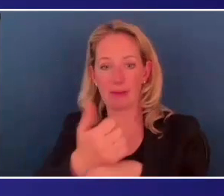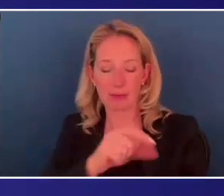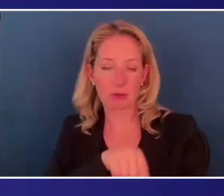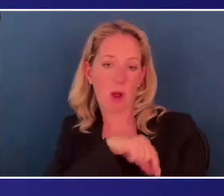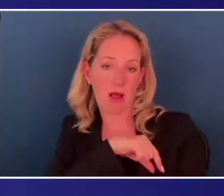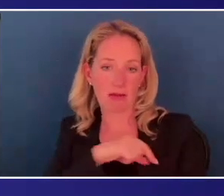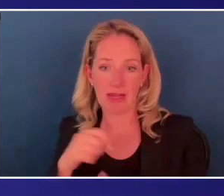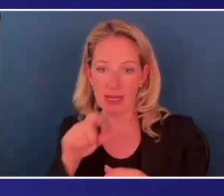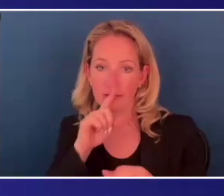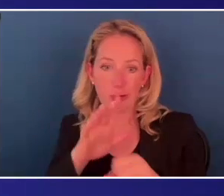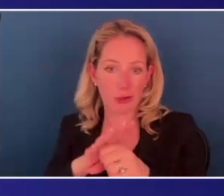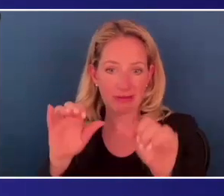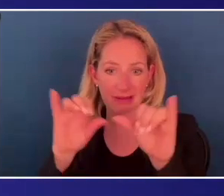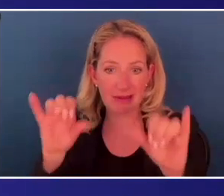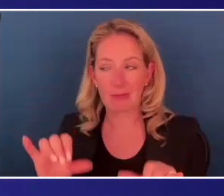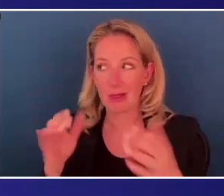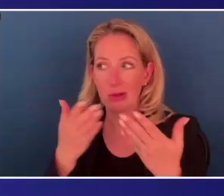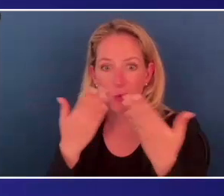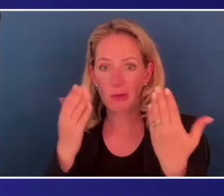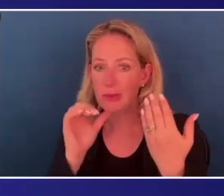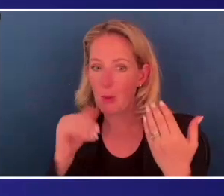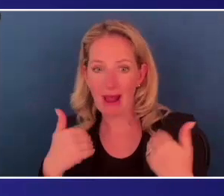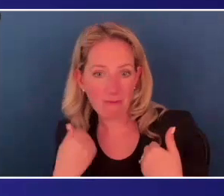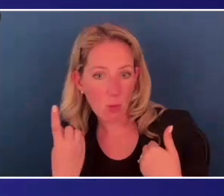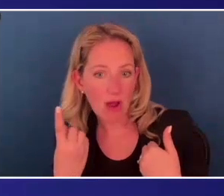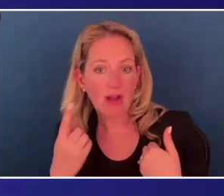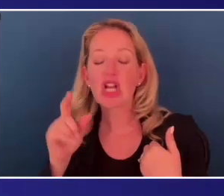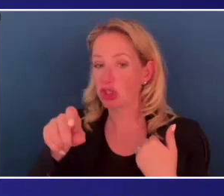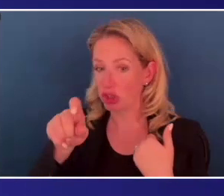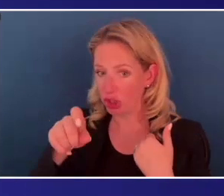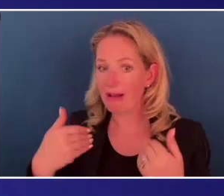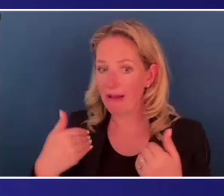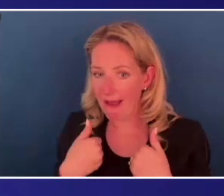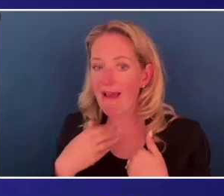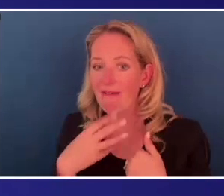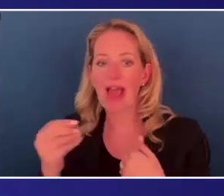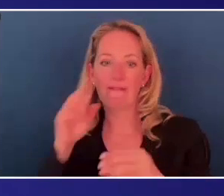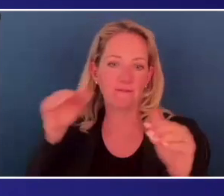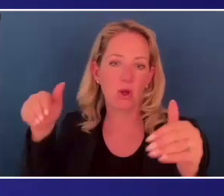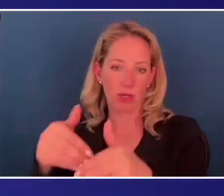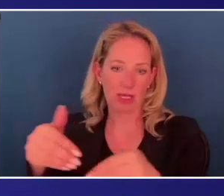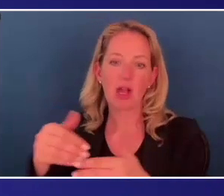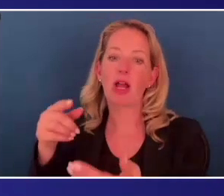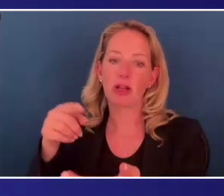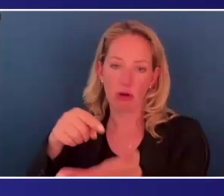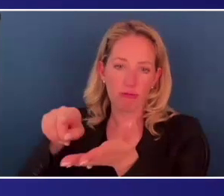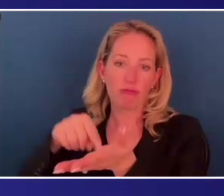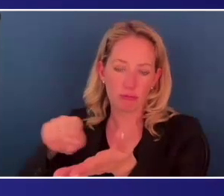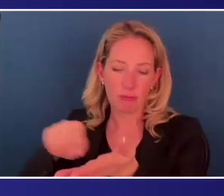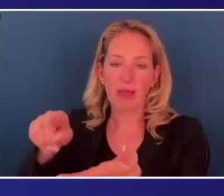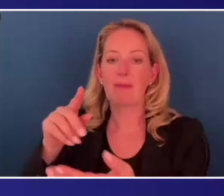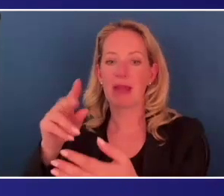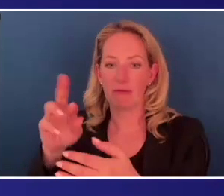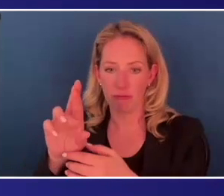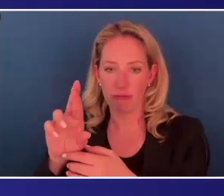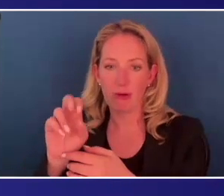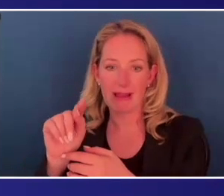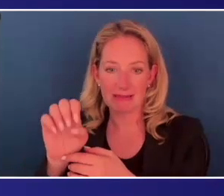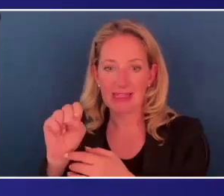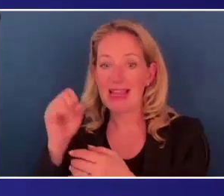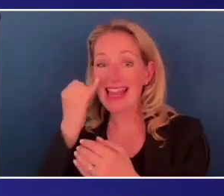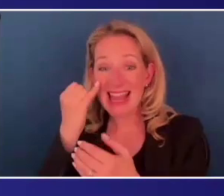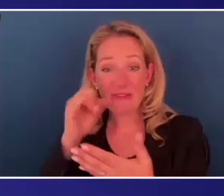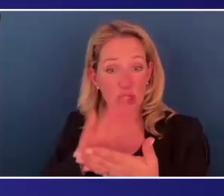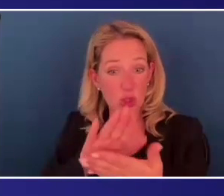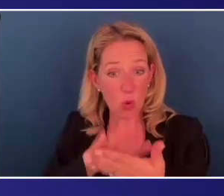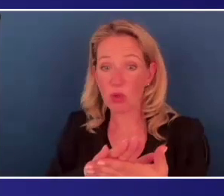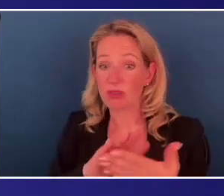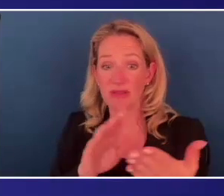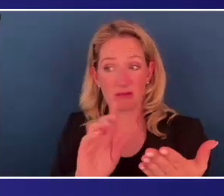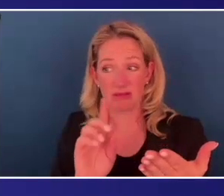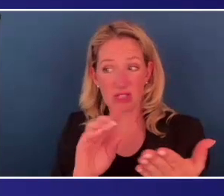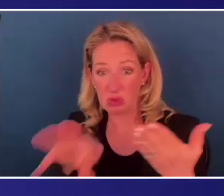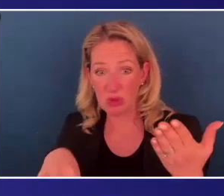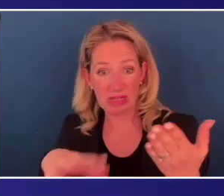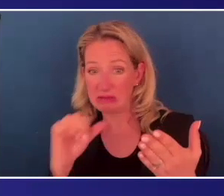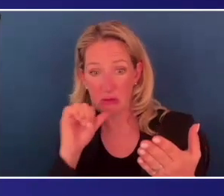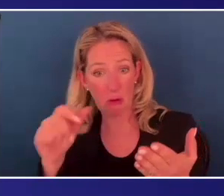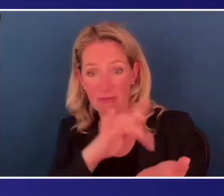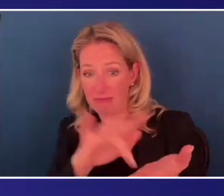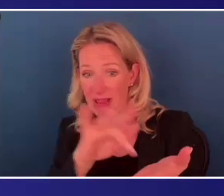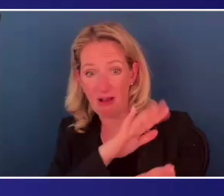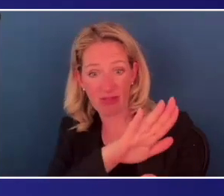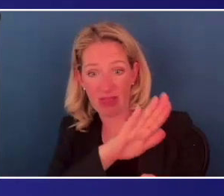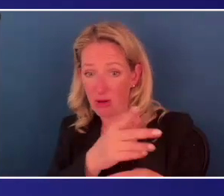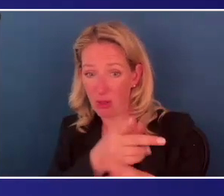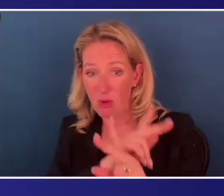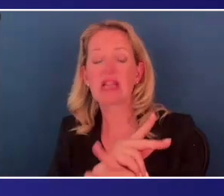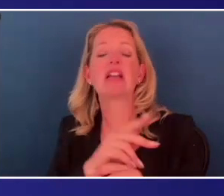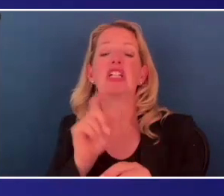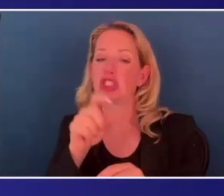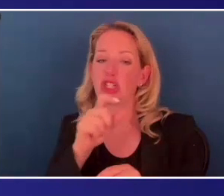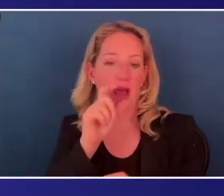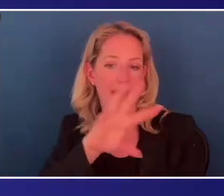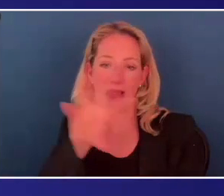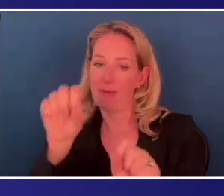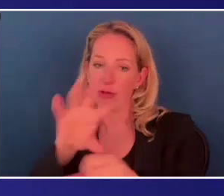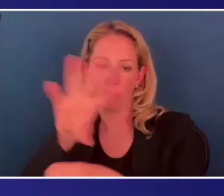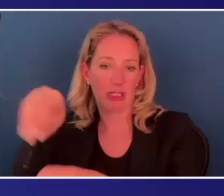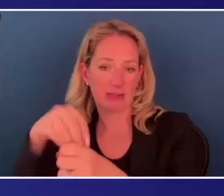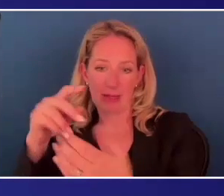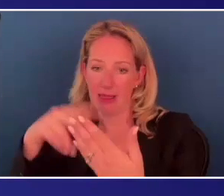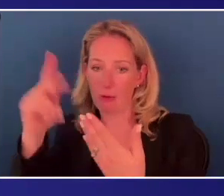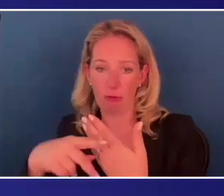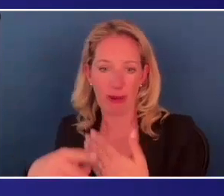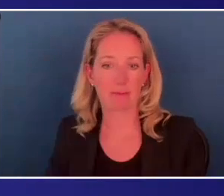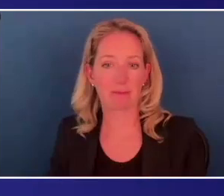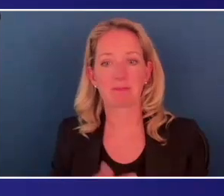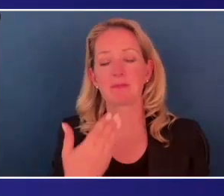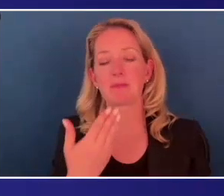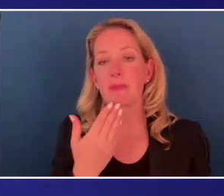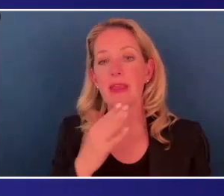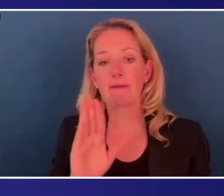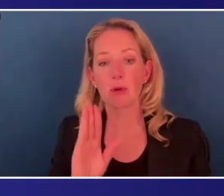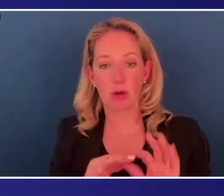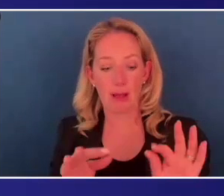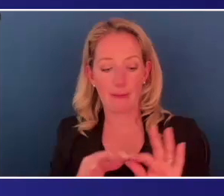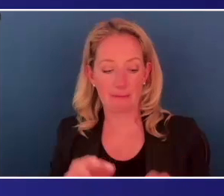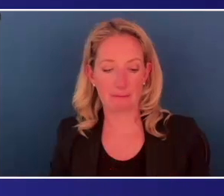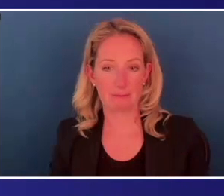Where schools where students fail to repay their ones lose eligibility to participate in the program. Thank you.